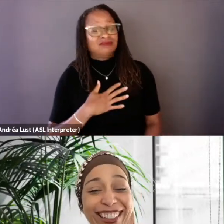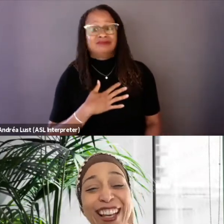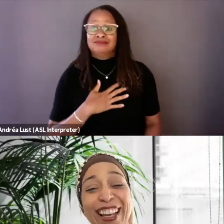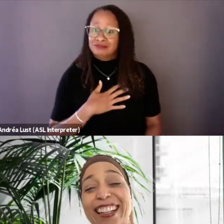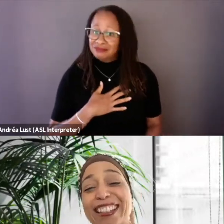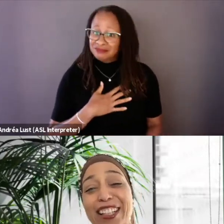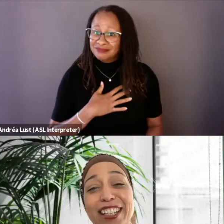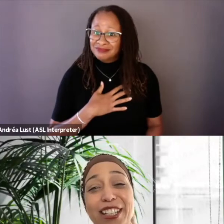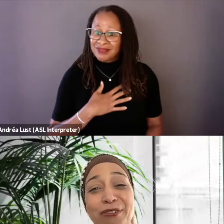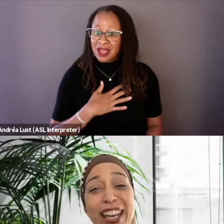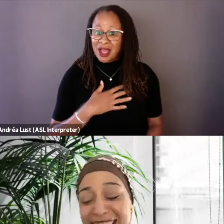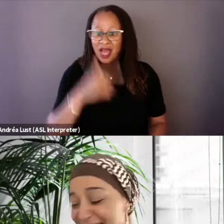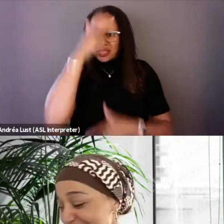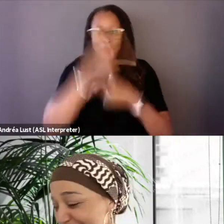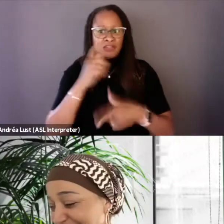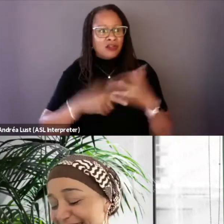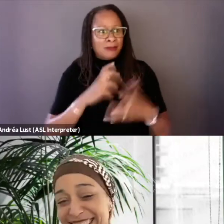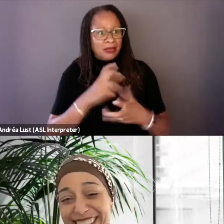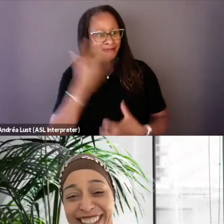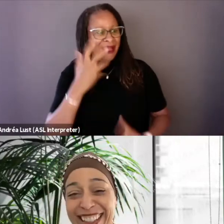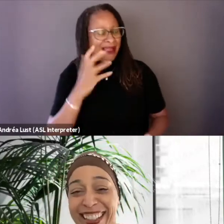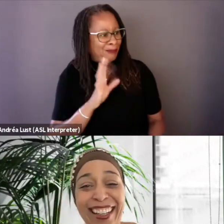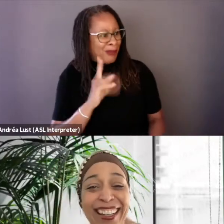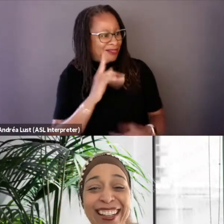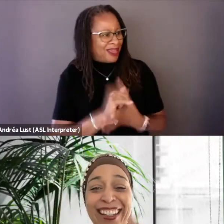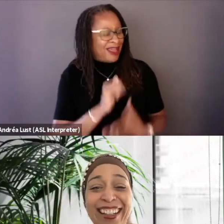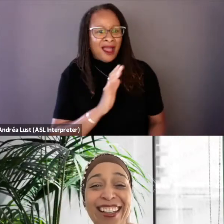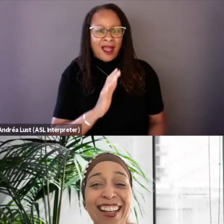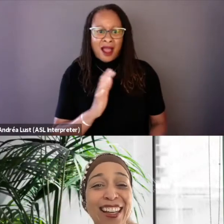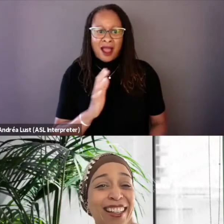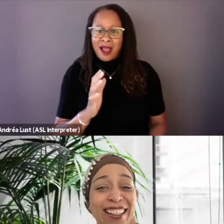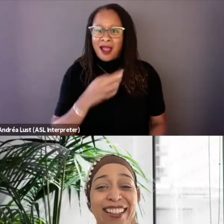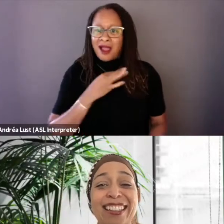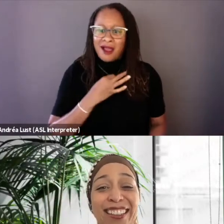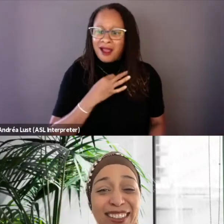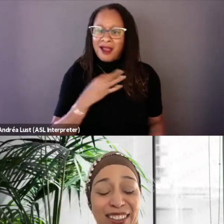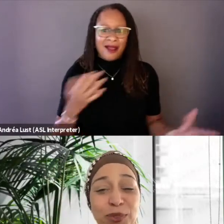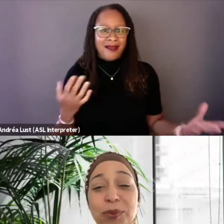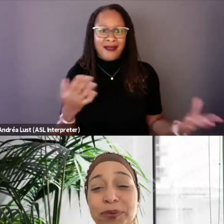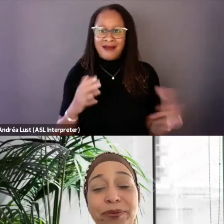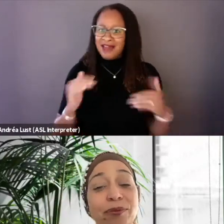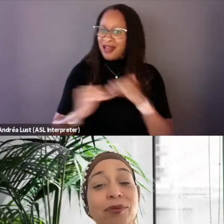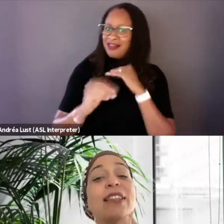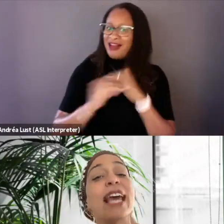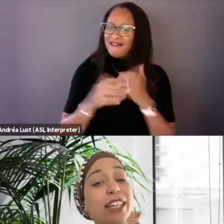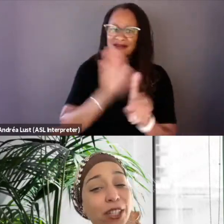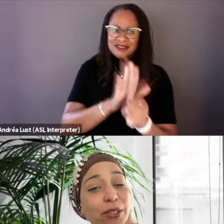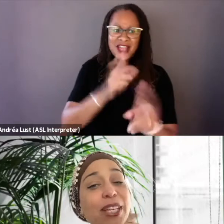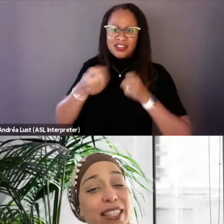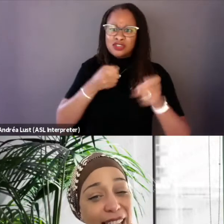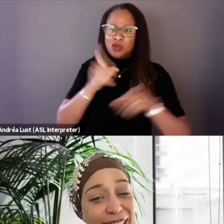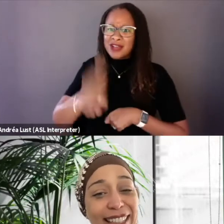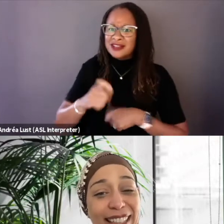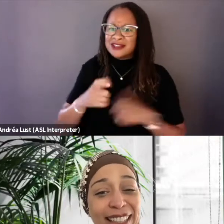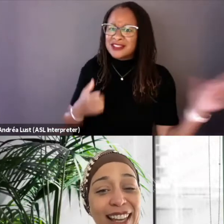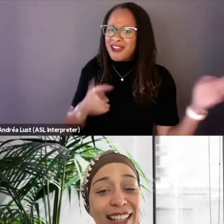The brother couldn't even be mad. He was like, I mean... I'm just wondering, like the level of self-control necessary. Thank you, exactly.